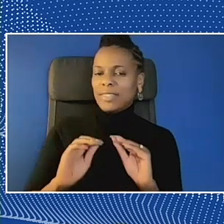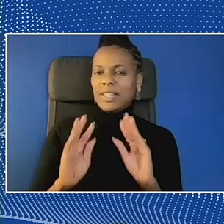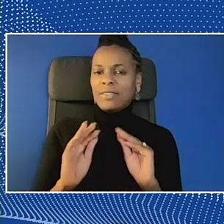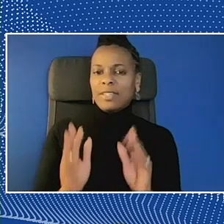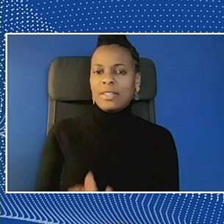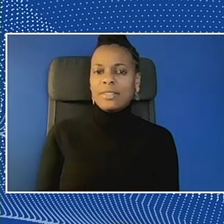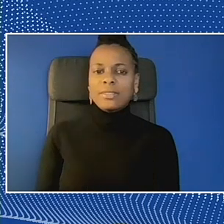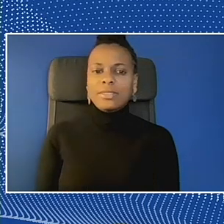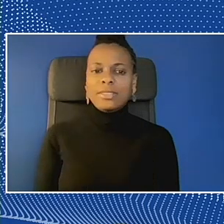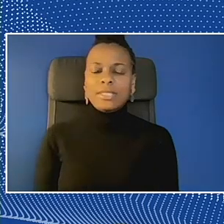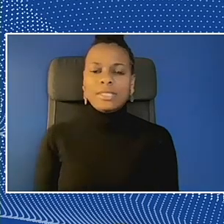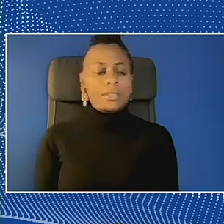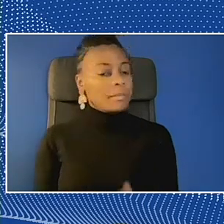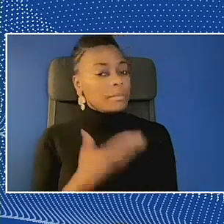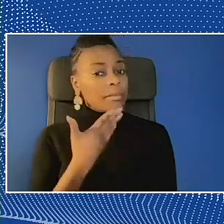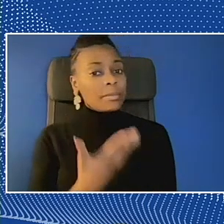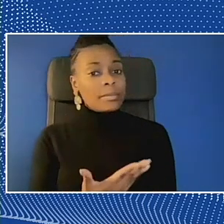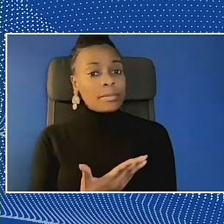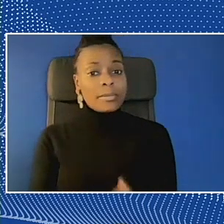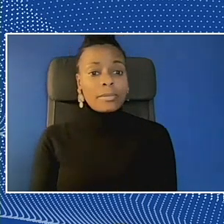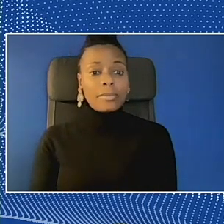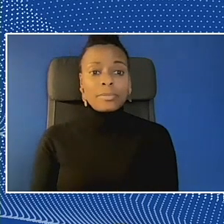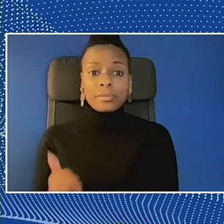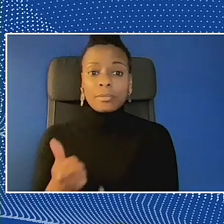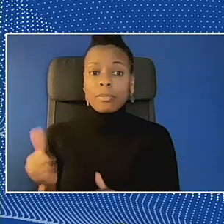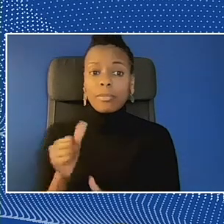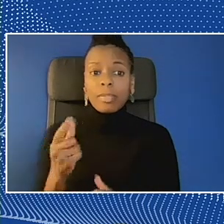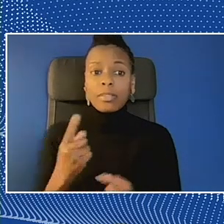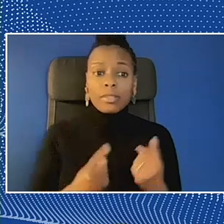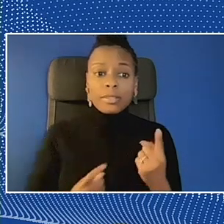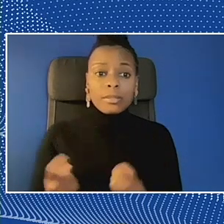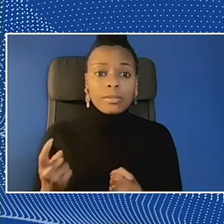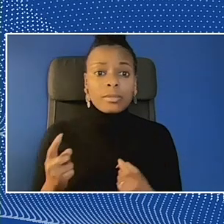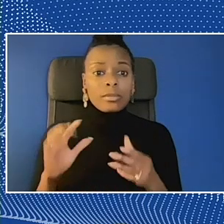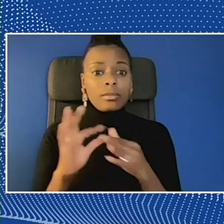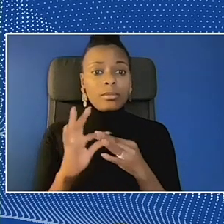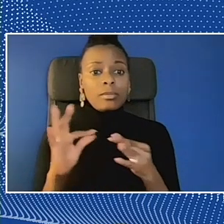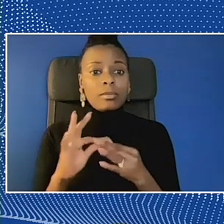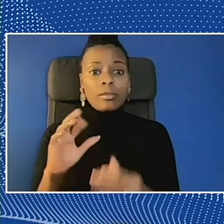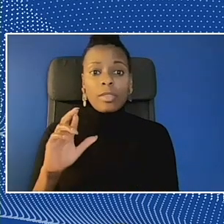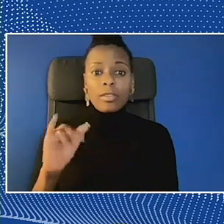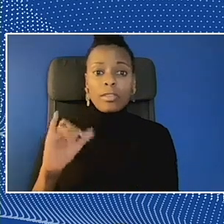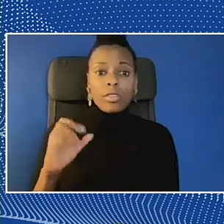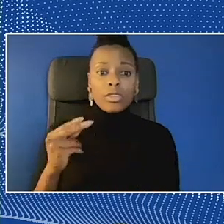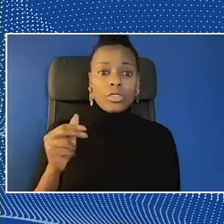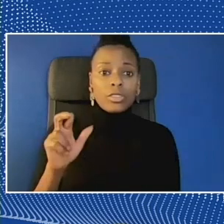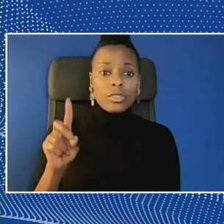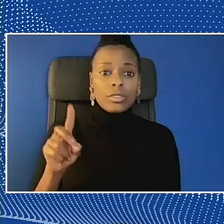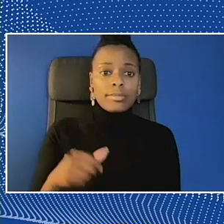Thank you. Any other questions? Comments? Yeah. Richard, please. Hi. Good morning, everyone.